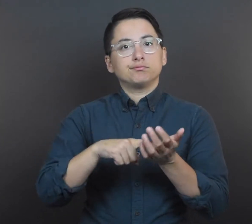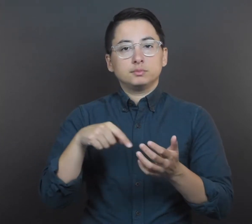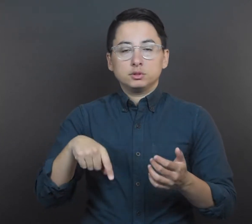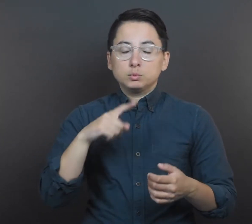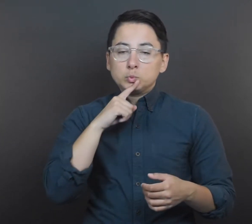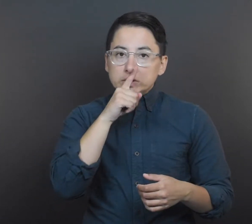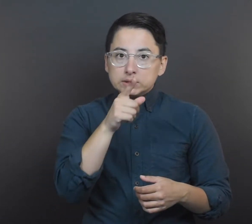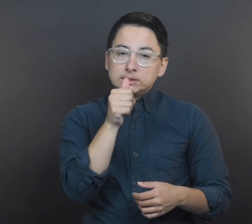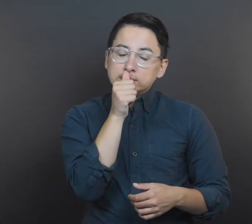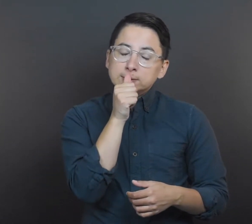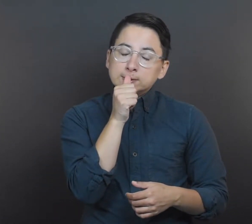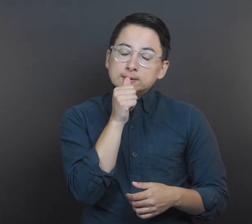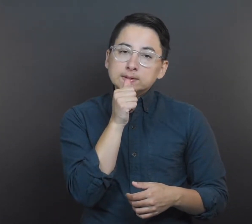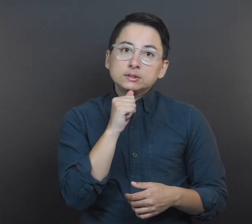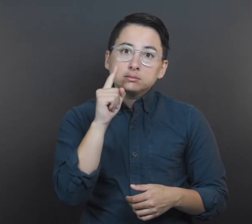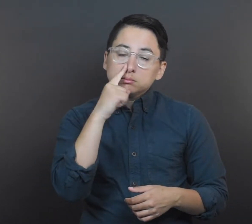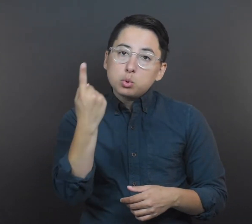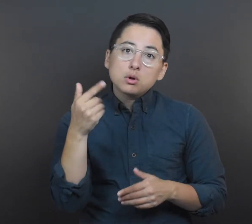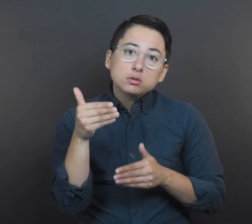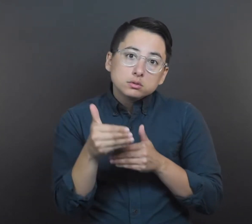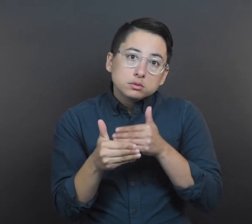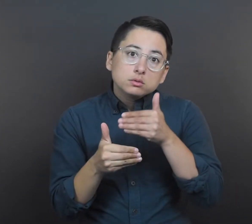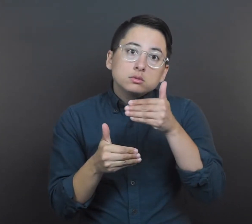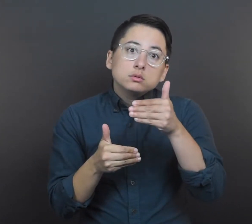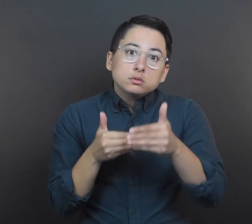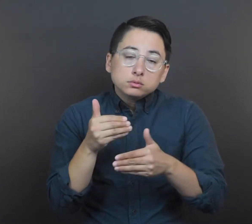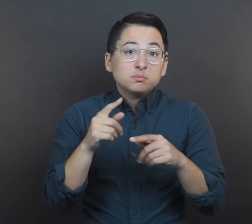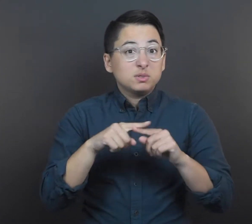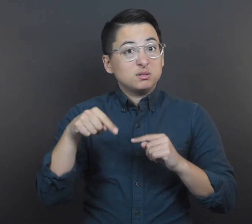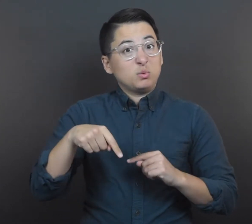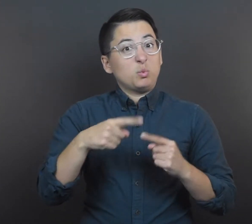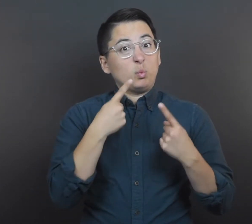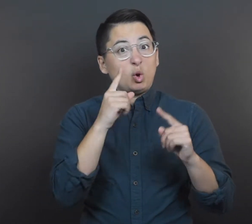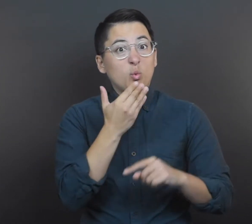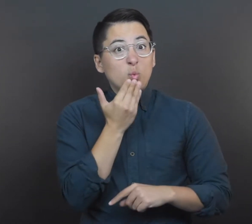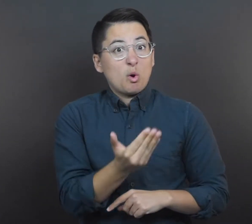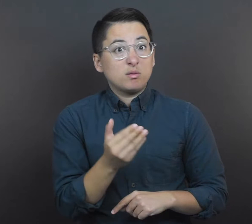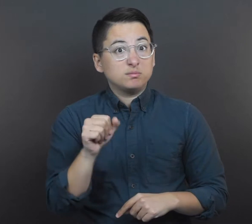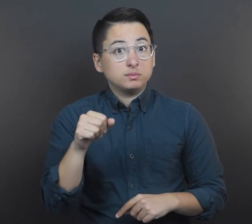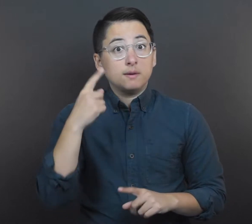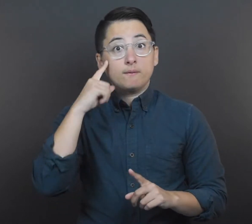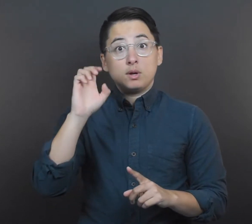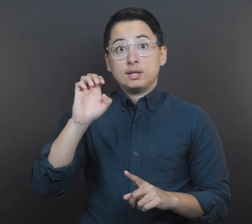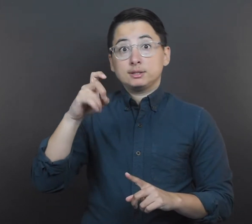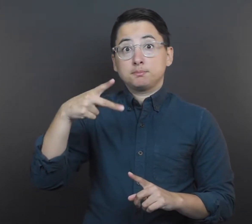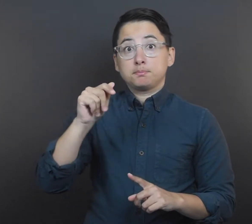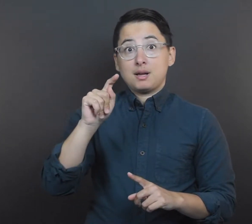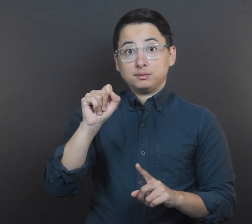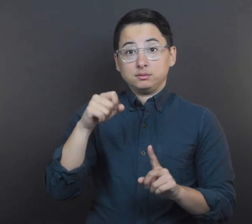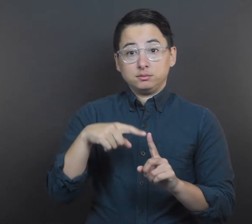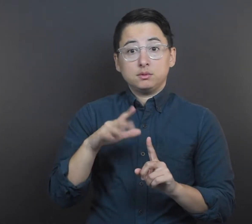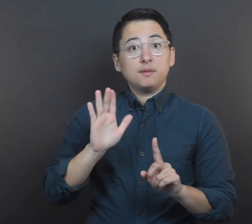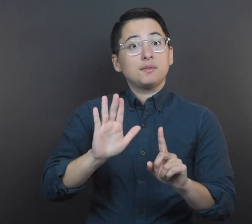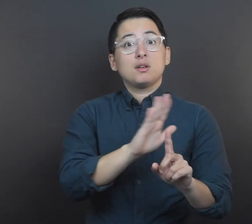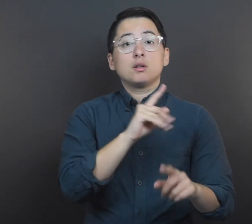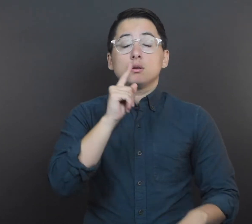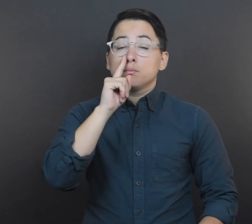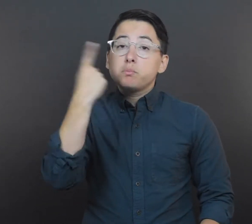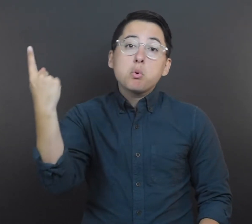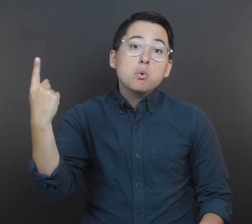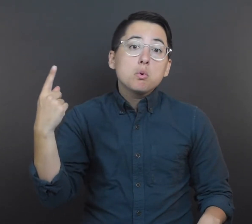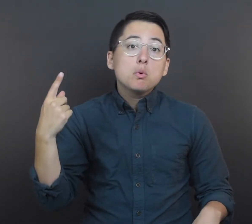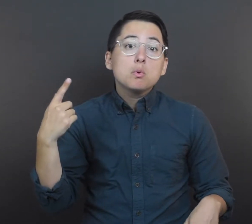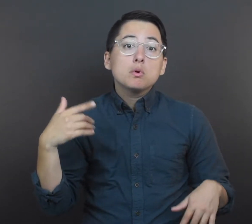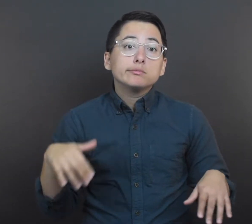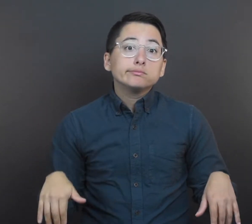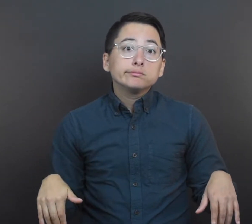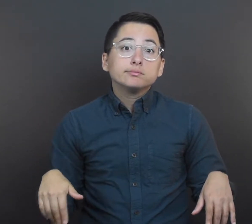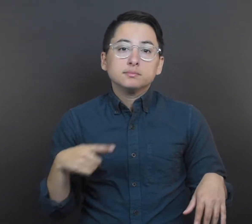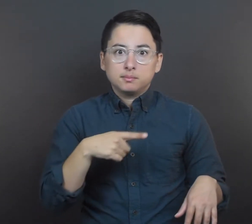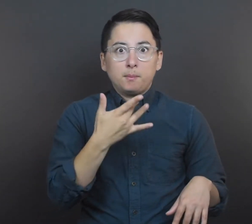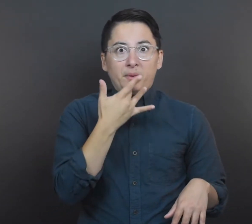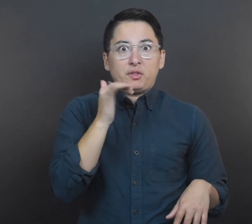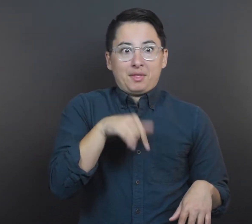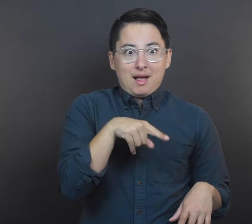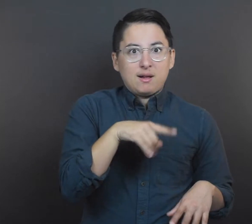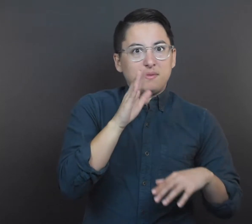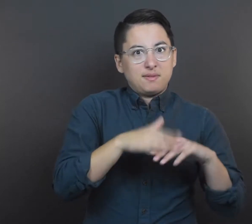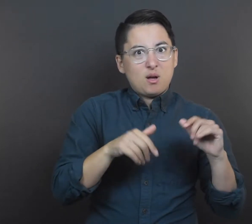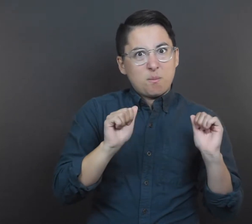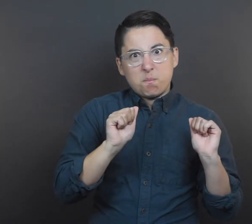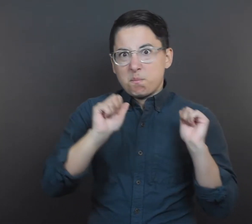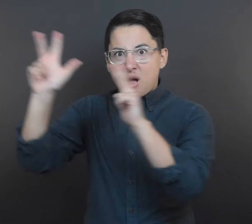“It’s a tedious method, but it works well—and for the expats, even tedium is preferable